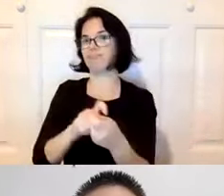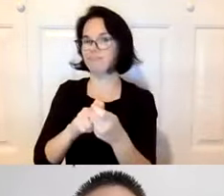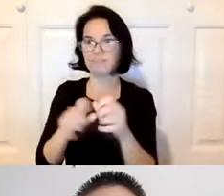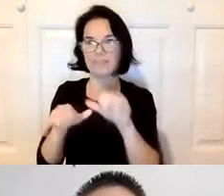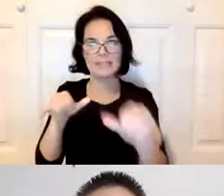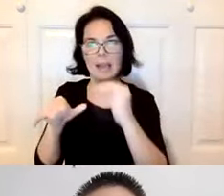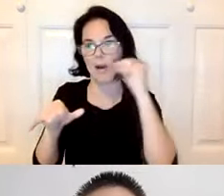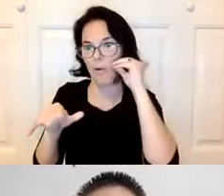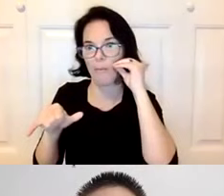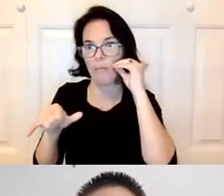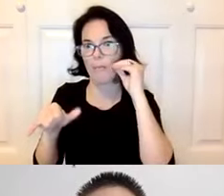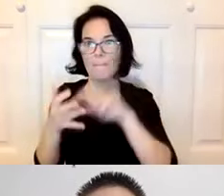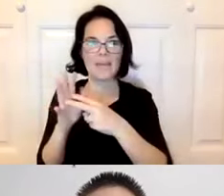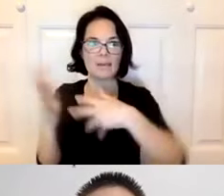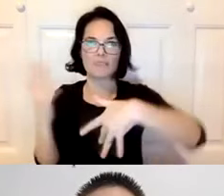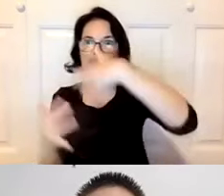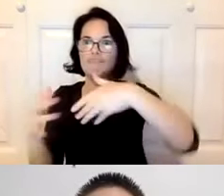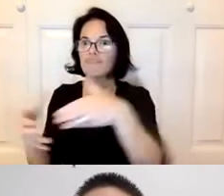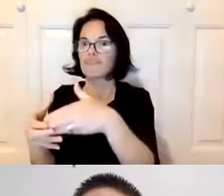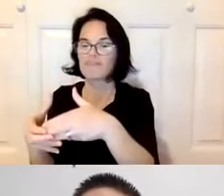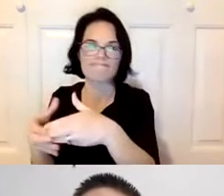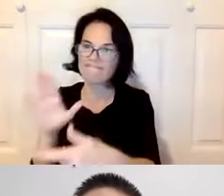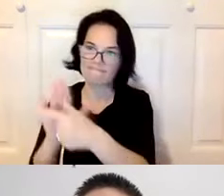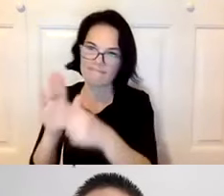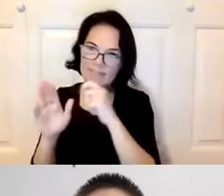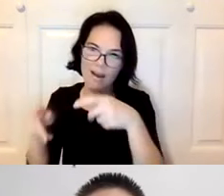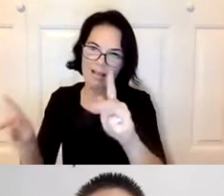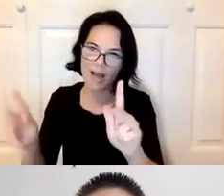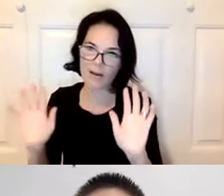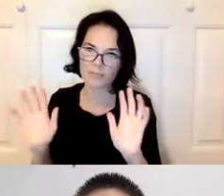we’re not allowed to gather with anyone outside our household anymore